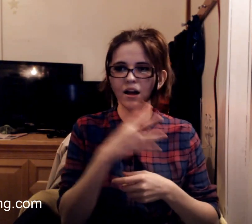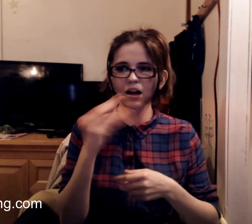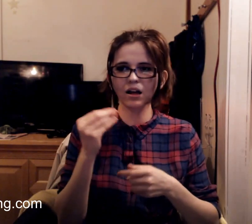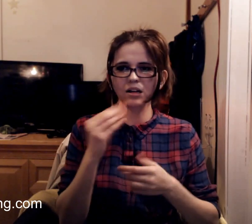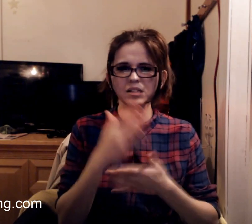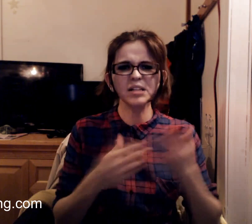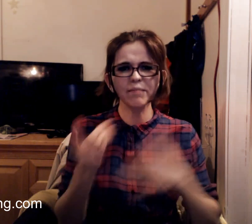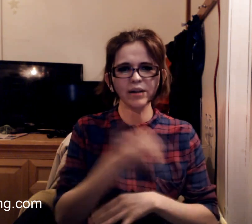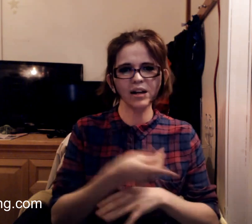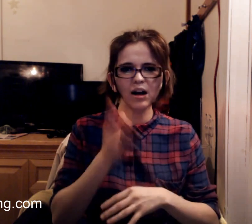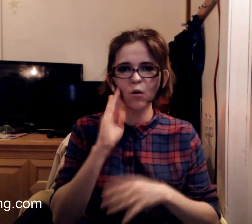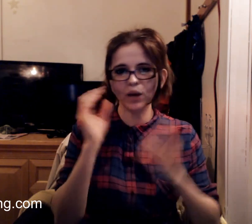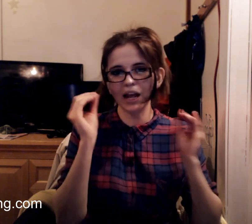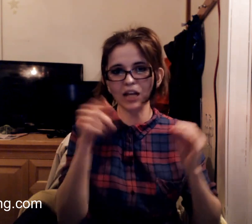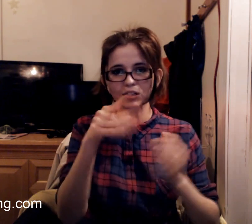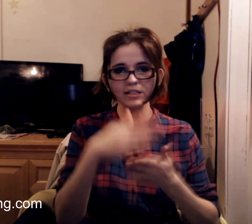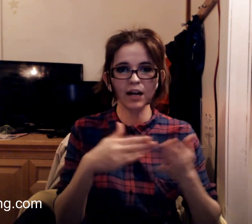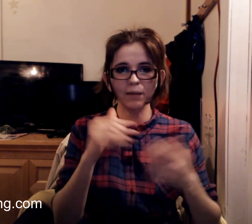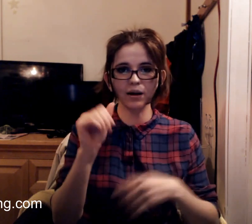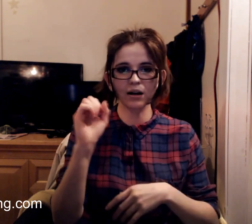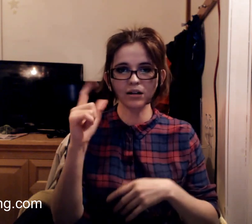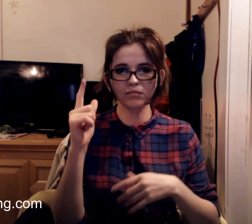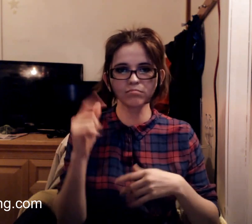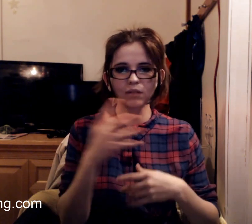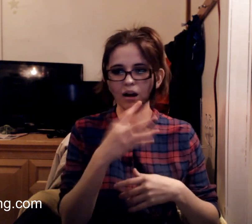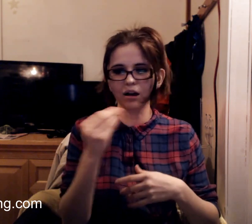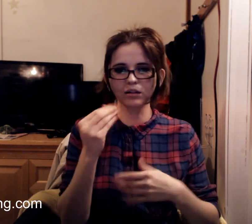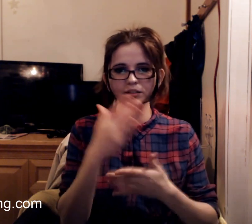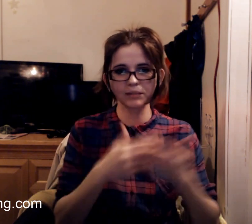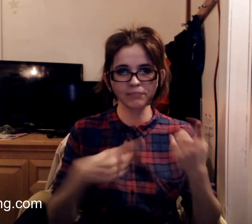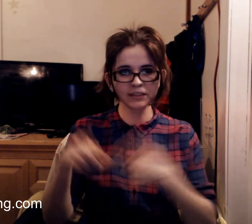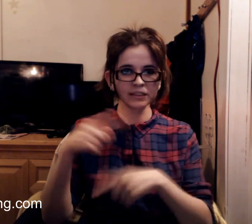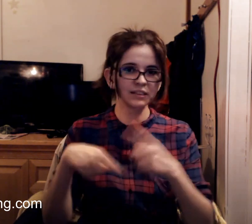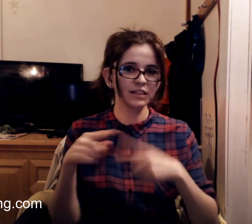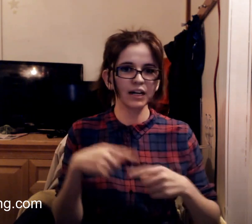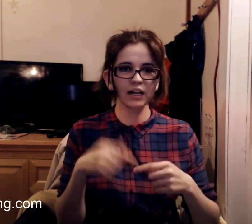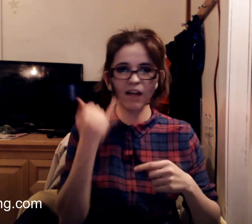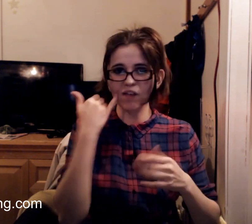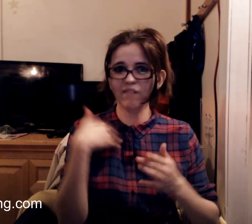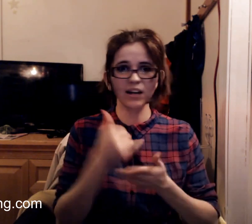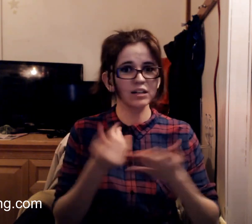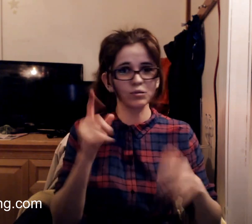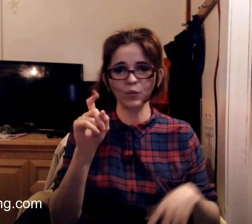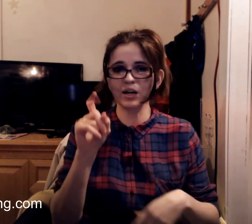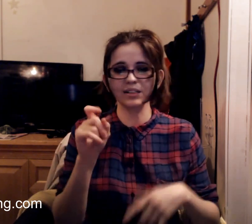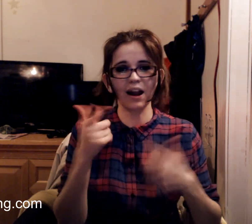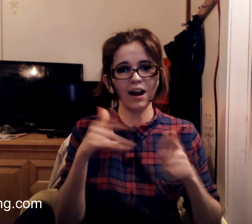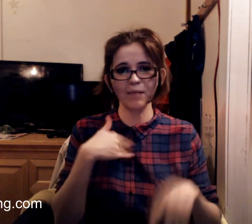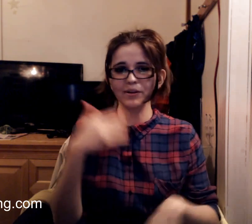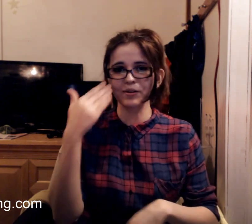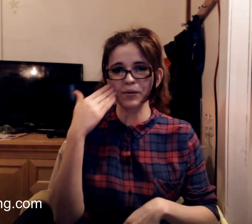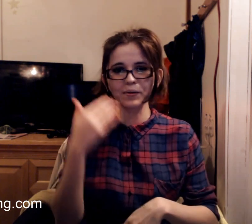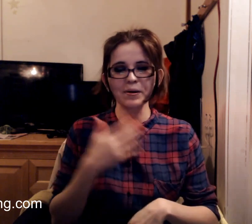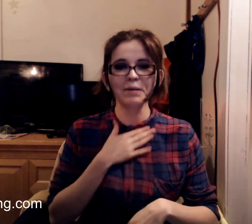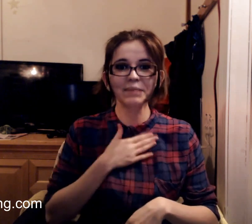And someday I will teach you some ASL and some sign. If you have any questions, just let me know in the comments below. Please.